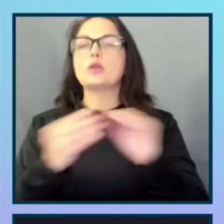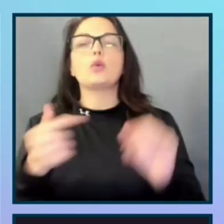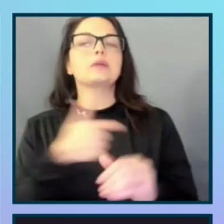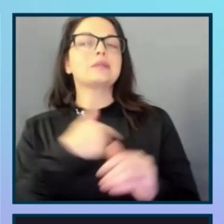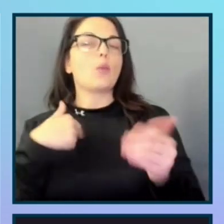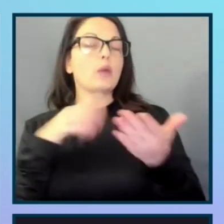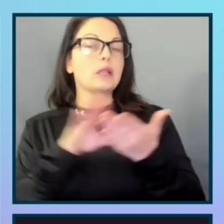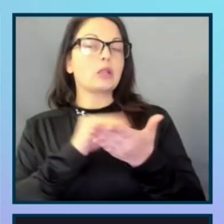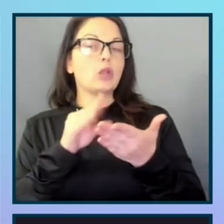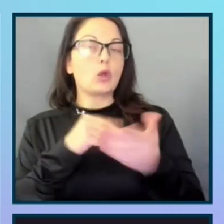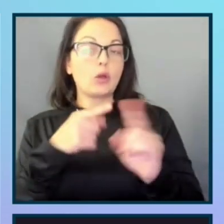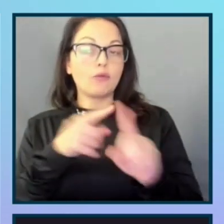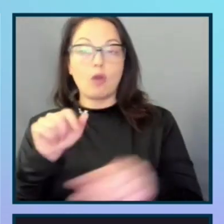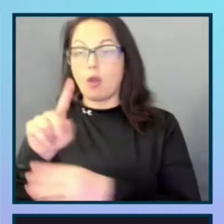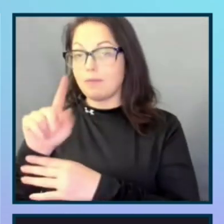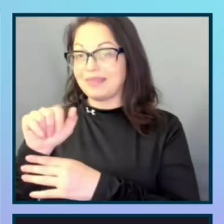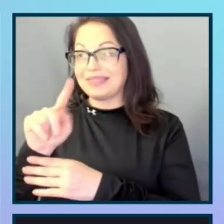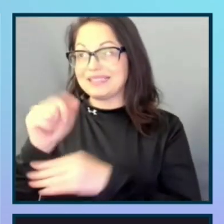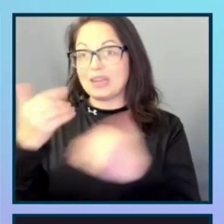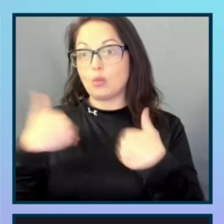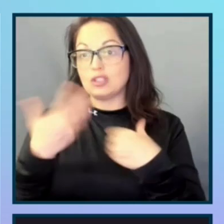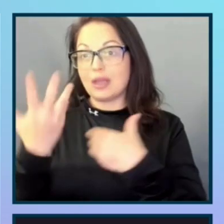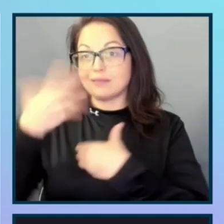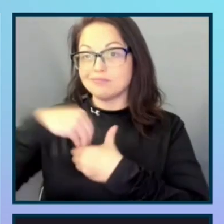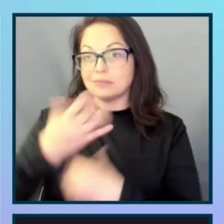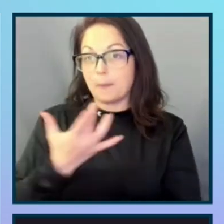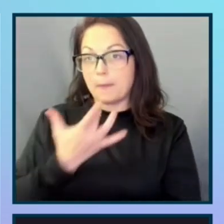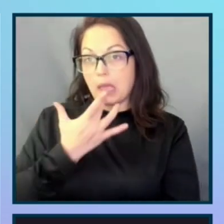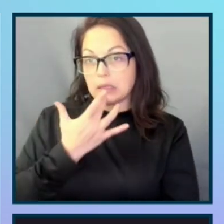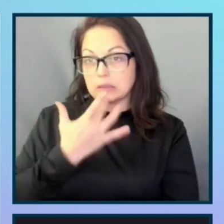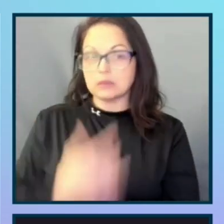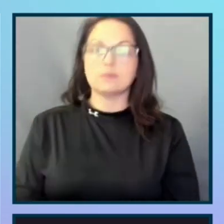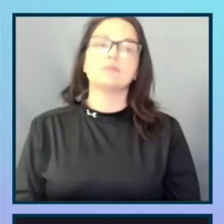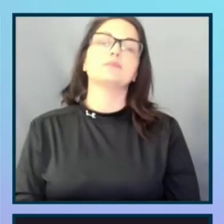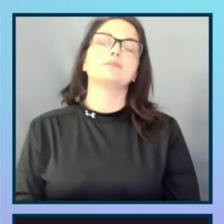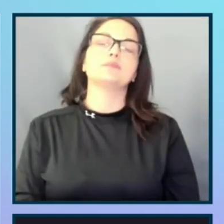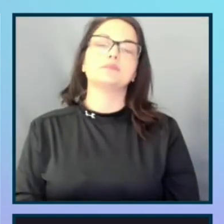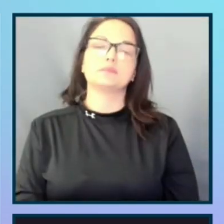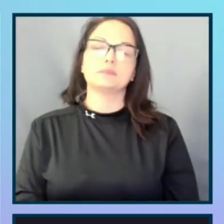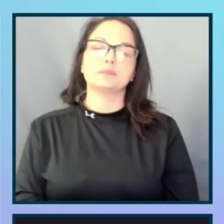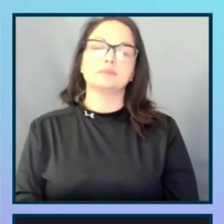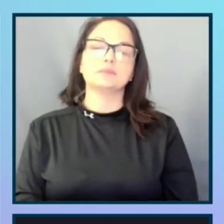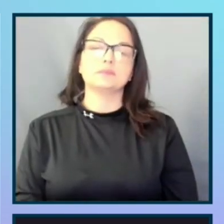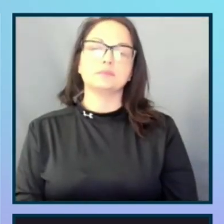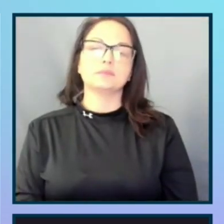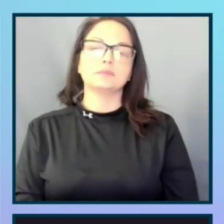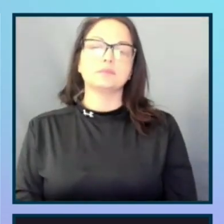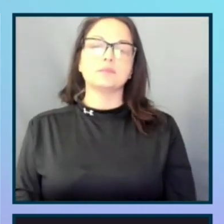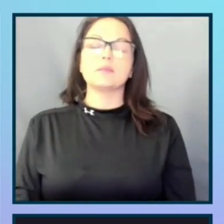So biased data can and commonly is used to create profiles of users.